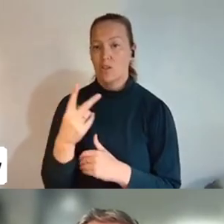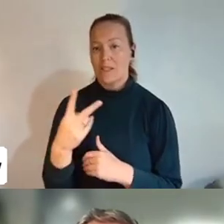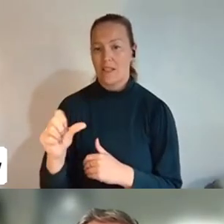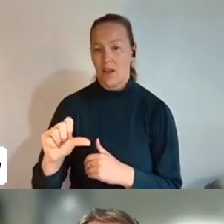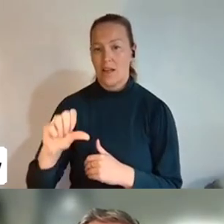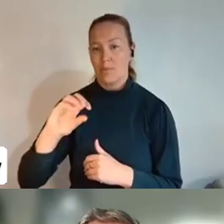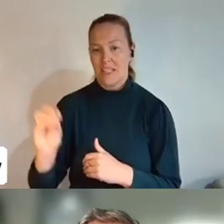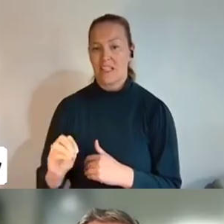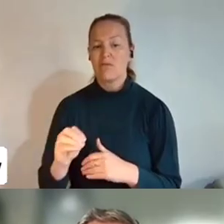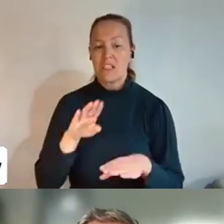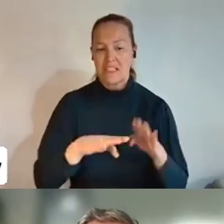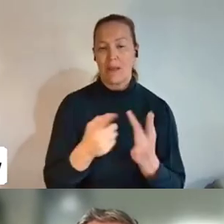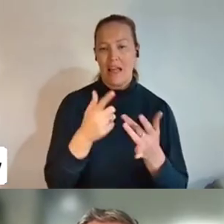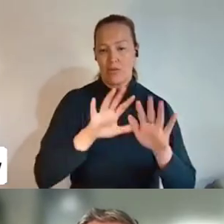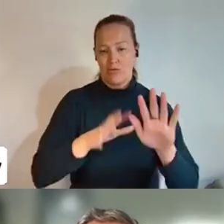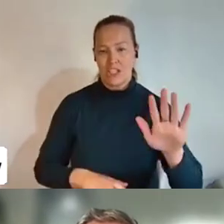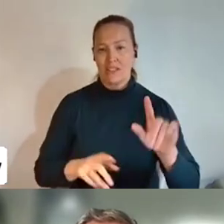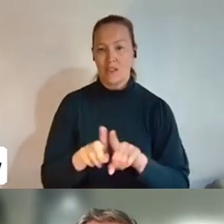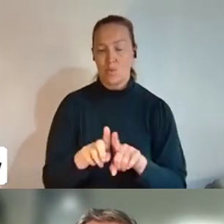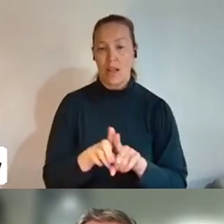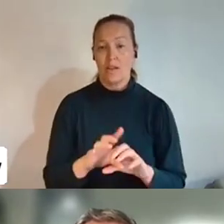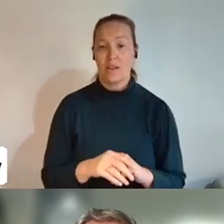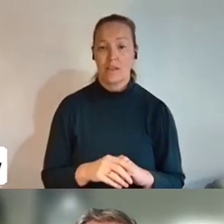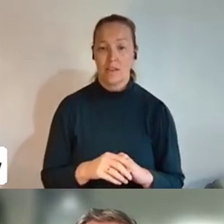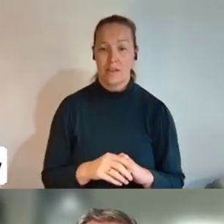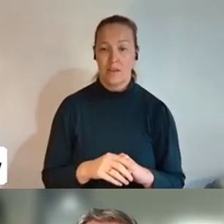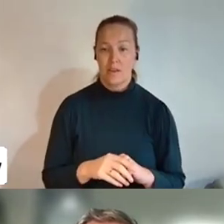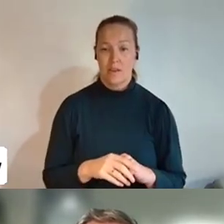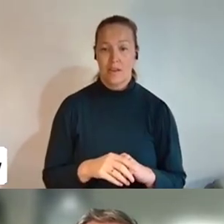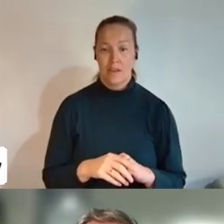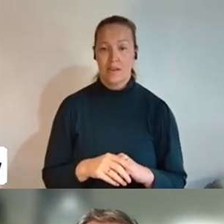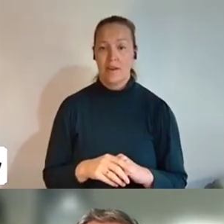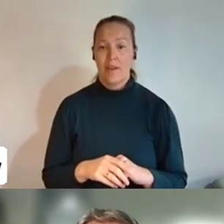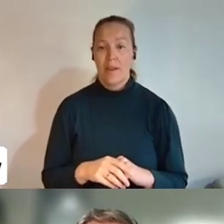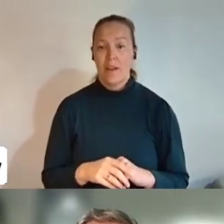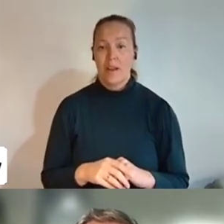the country. It would take a statistical anomaly of epic proportions for disabled people not to